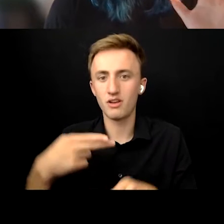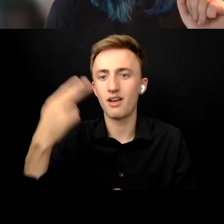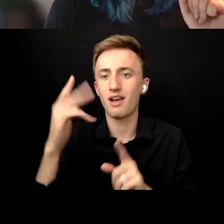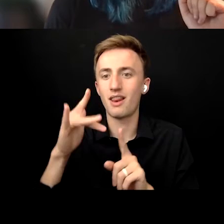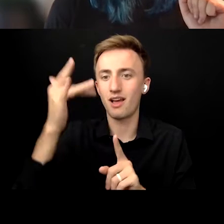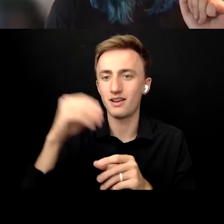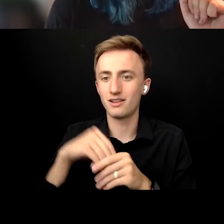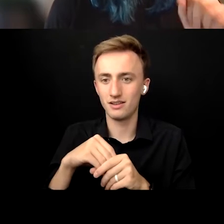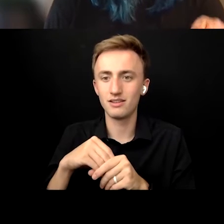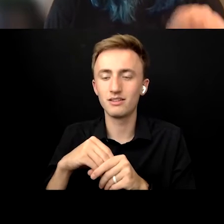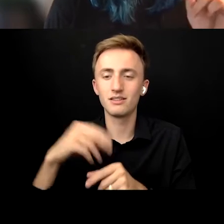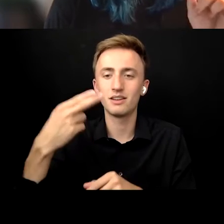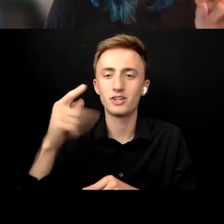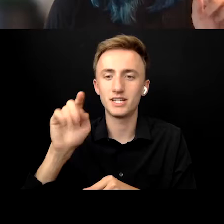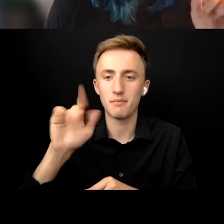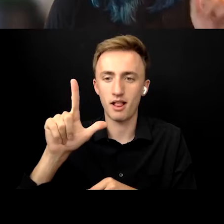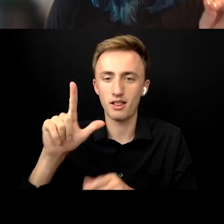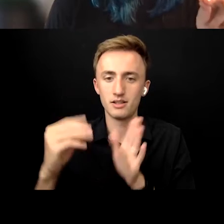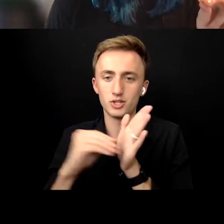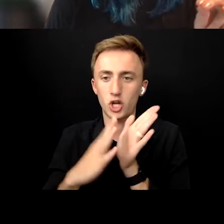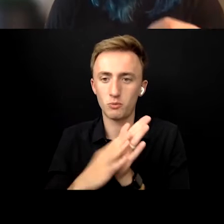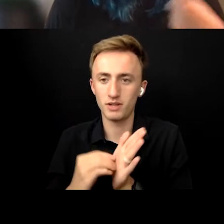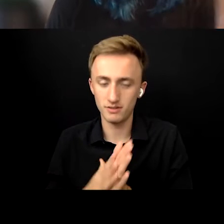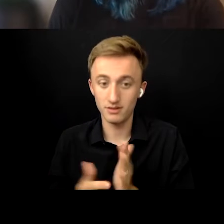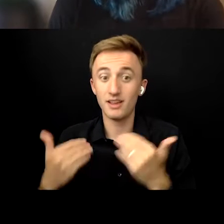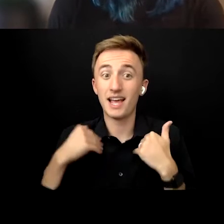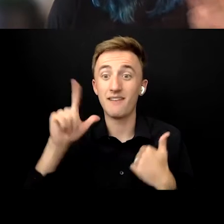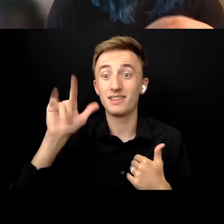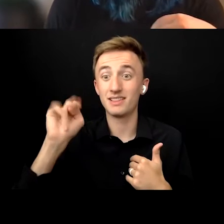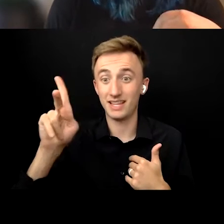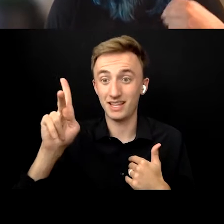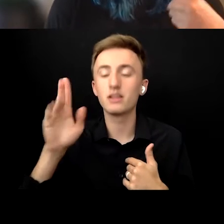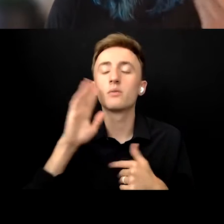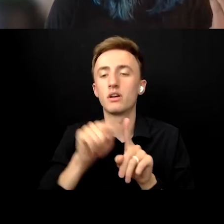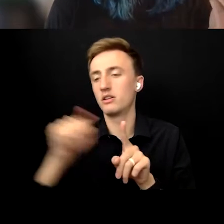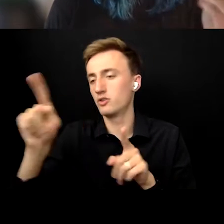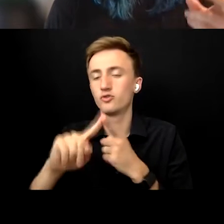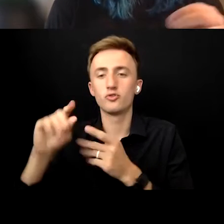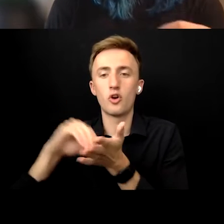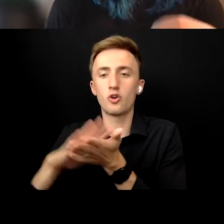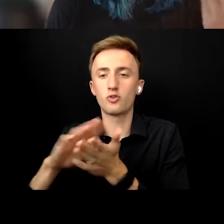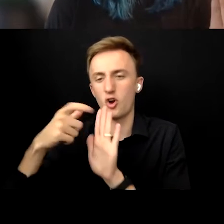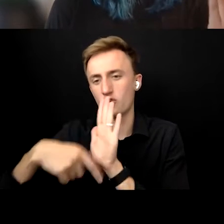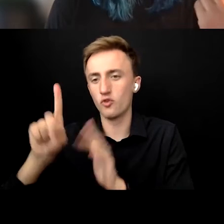HTML document. We have a link that goes to article one and it has aria-labelledby set